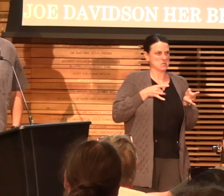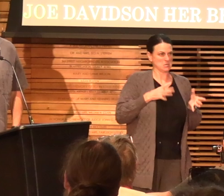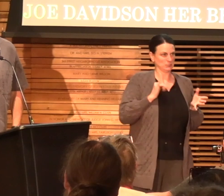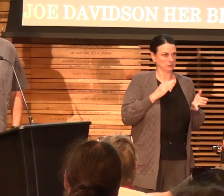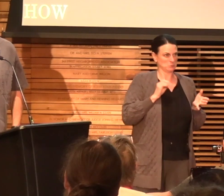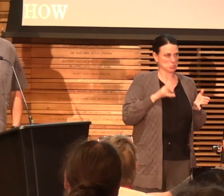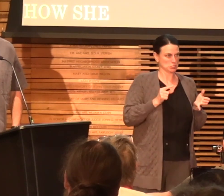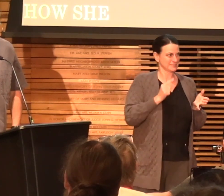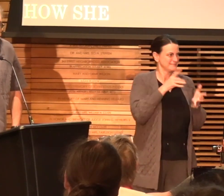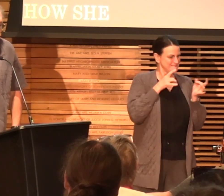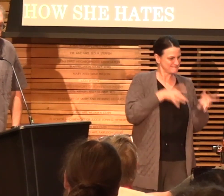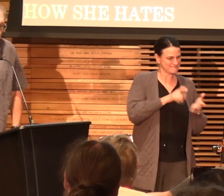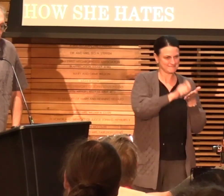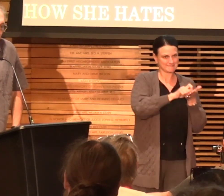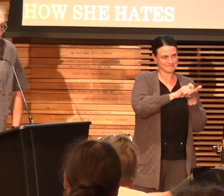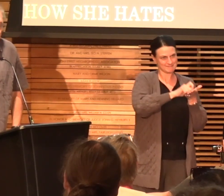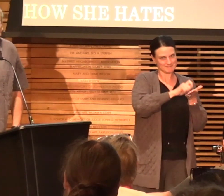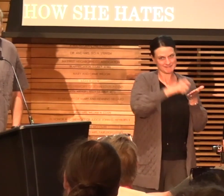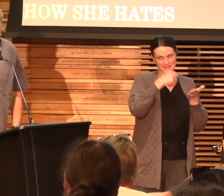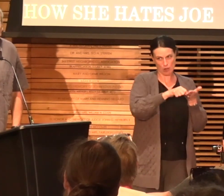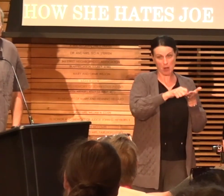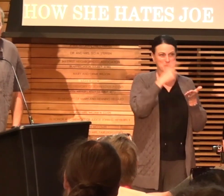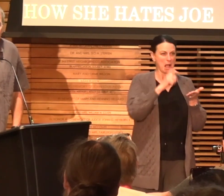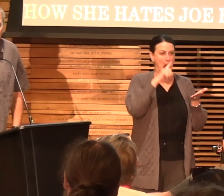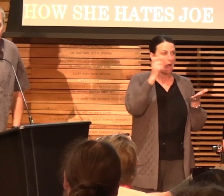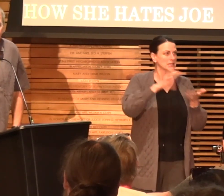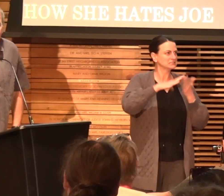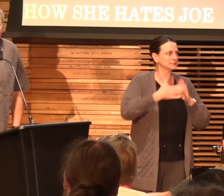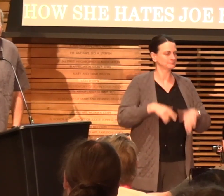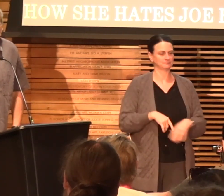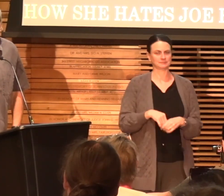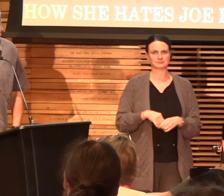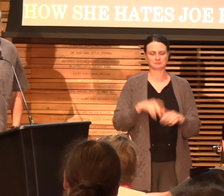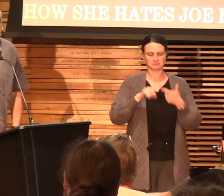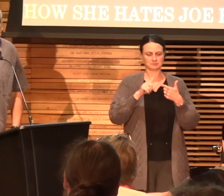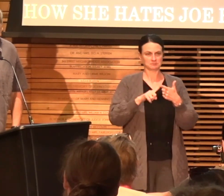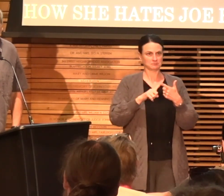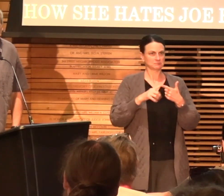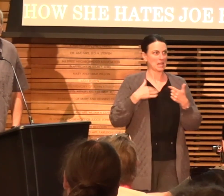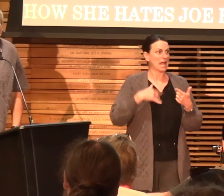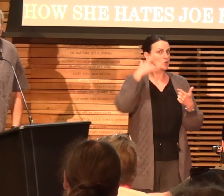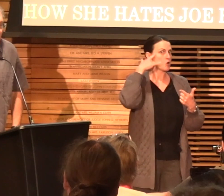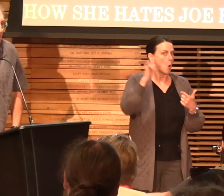because of it's an ugly city, it has gold fever,